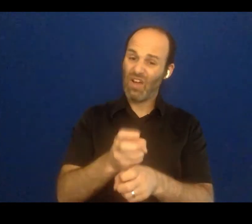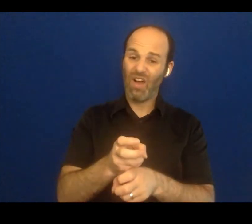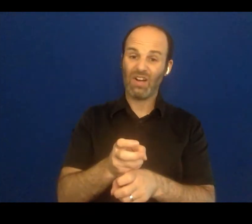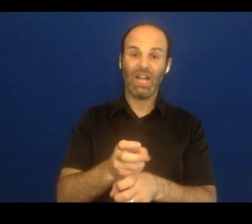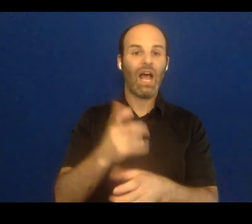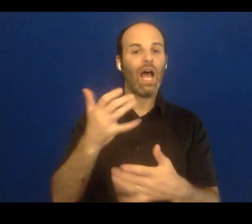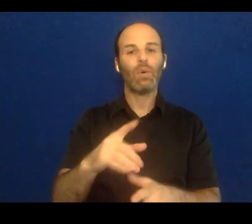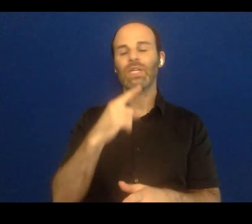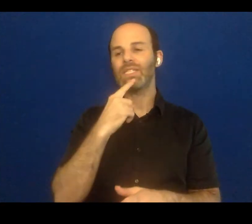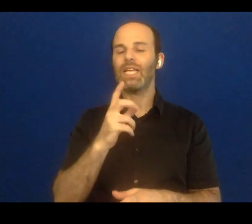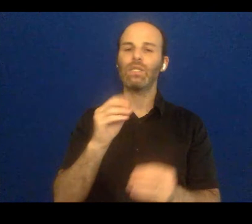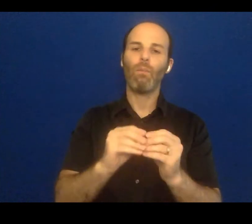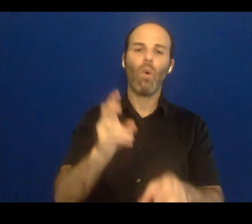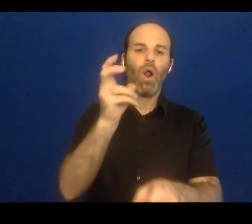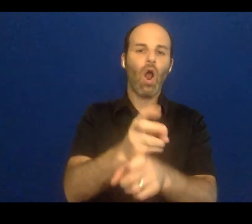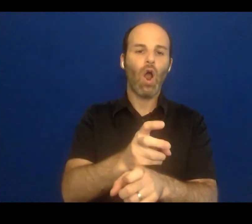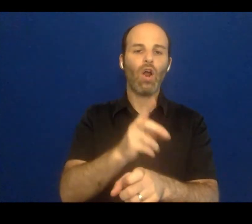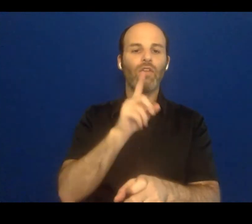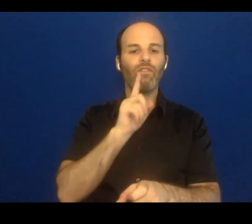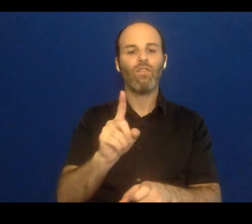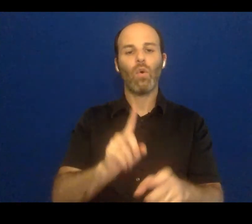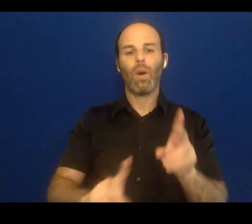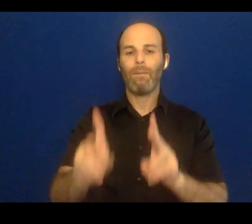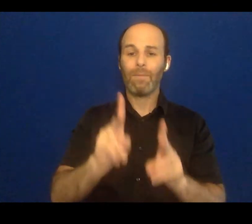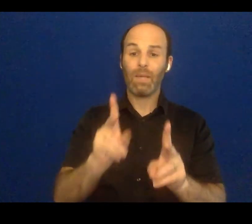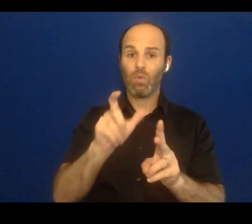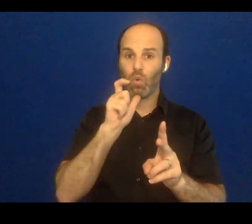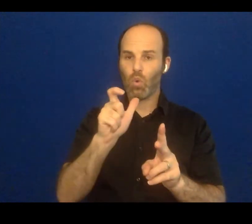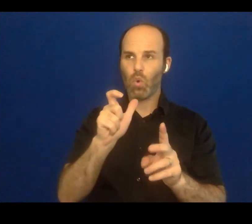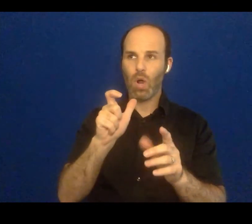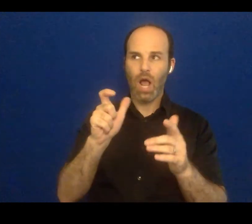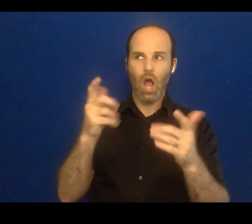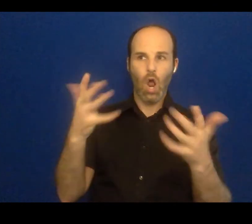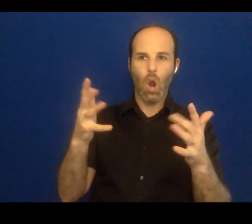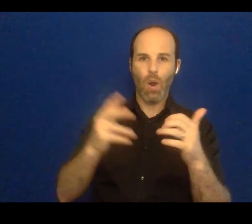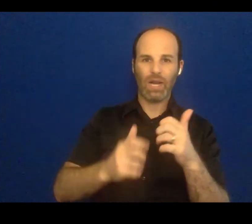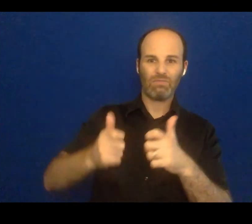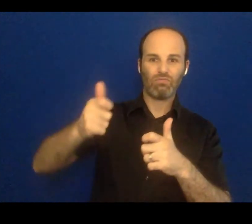THAT IS HARD TO DO. I DON'T WANT TO SAY IT IS HARDER FOR PEOPLE FURTHER ALONG IN